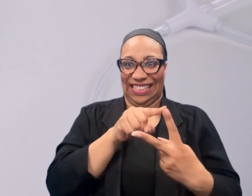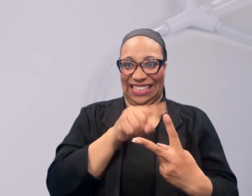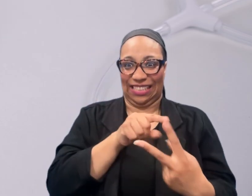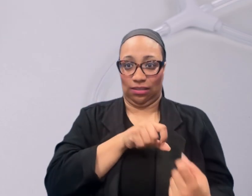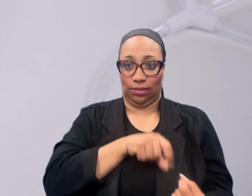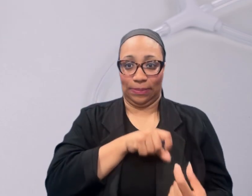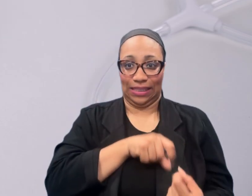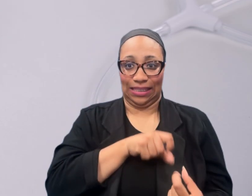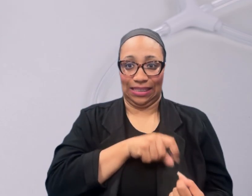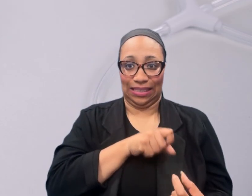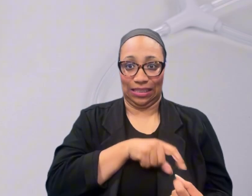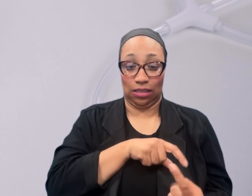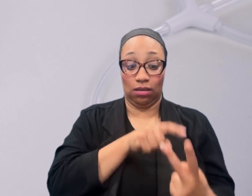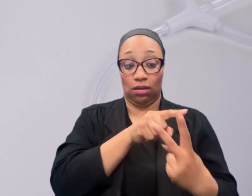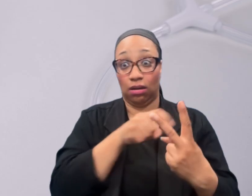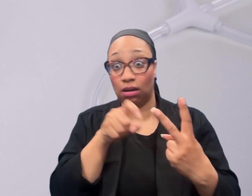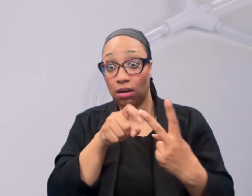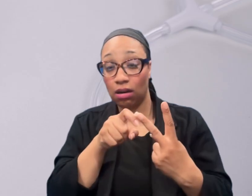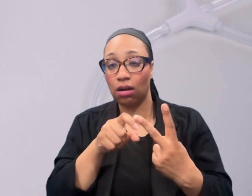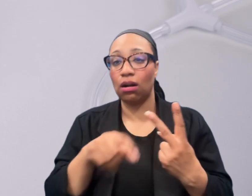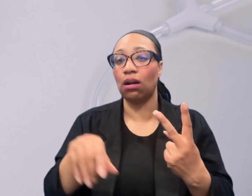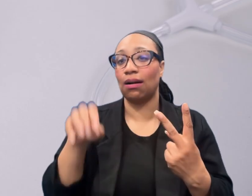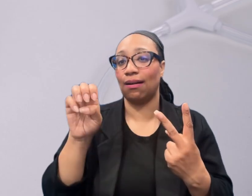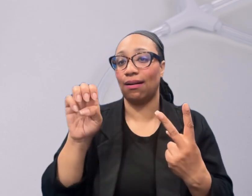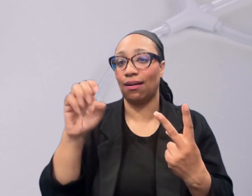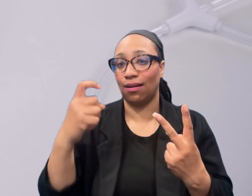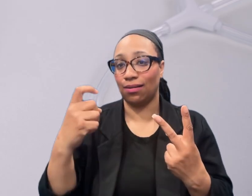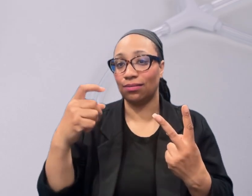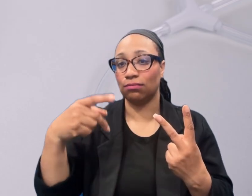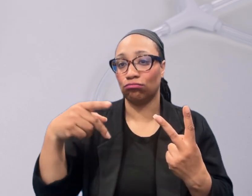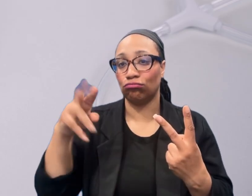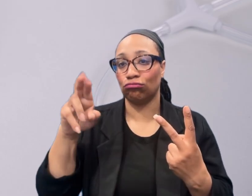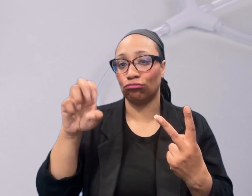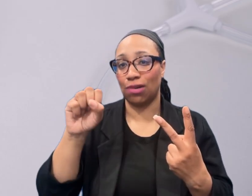you have the nine levels of suction strength, so find what is comfortable for you, and you can cope